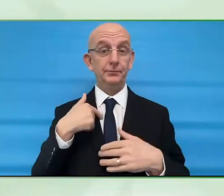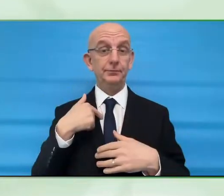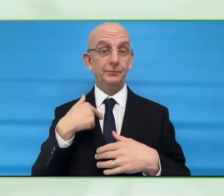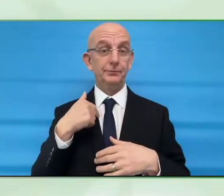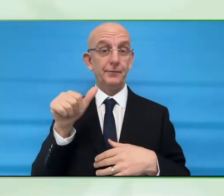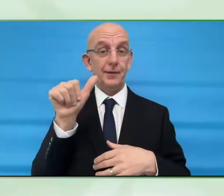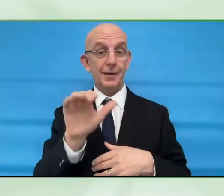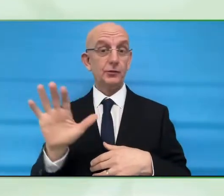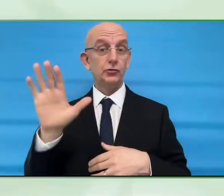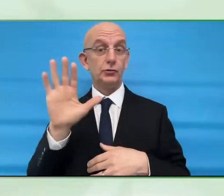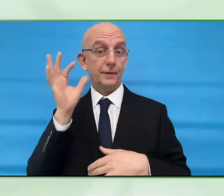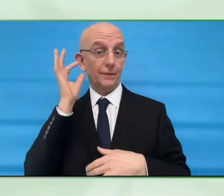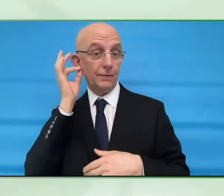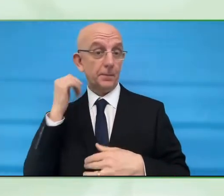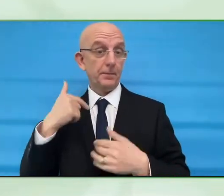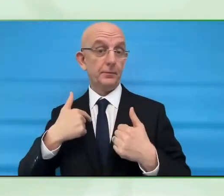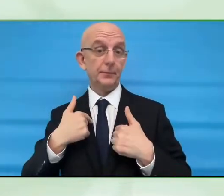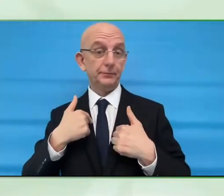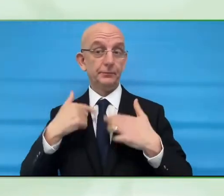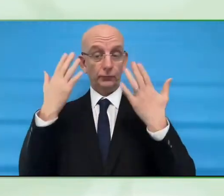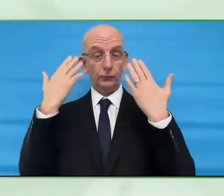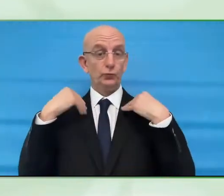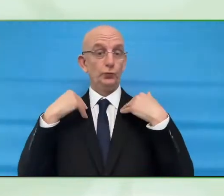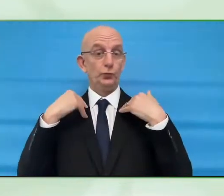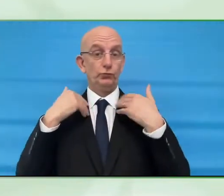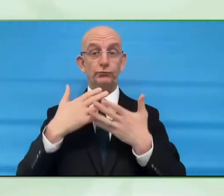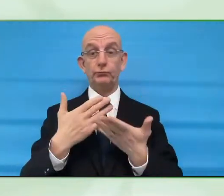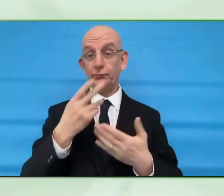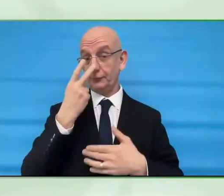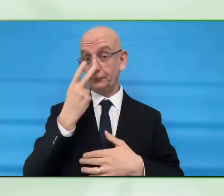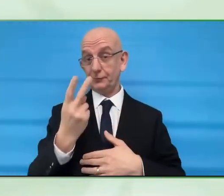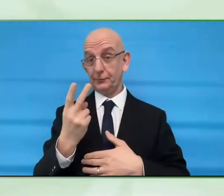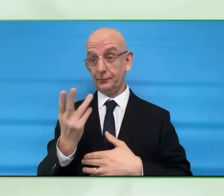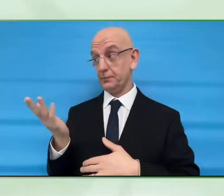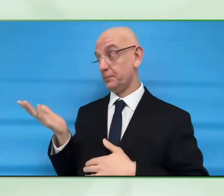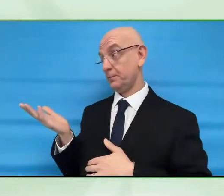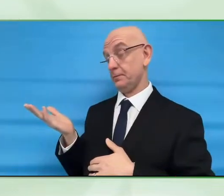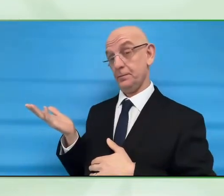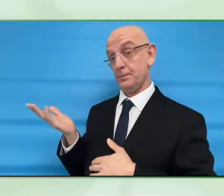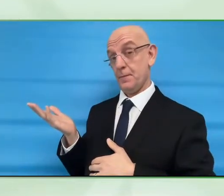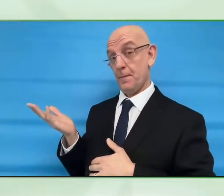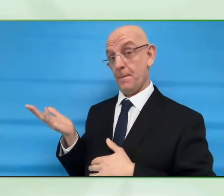more about the special projects they are doing to make science is very accessible to everyone.